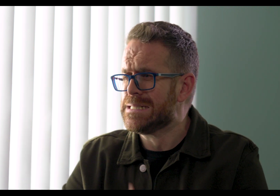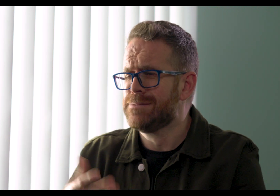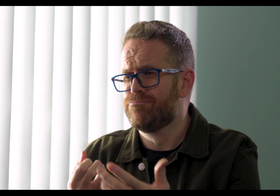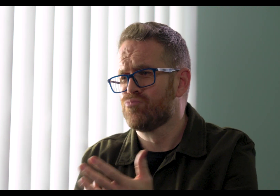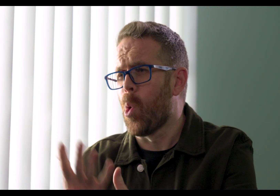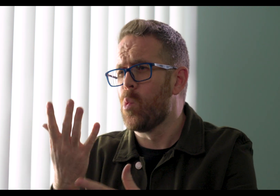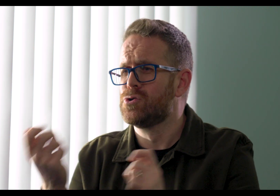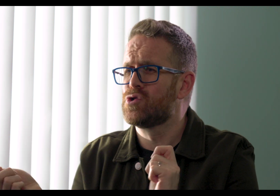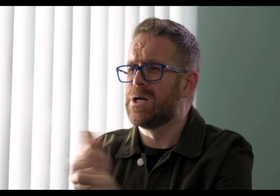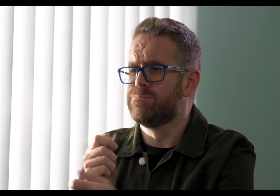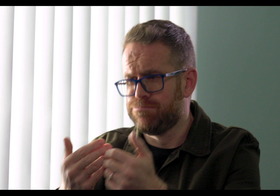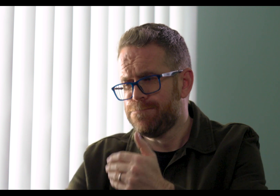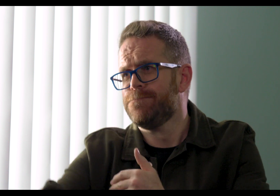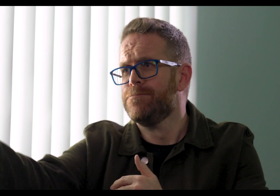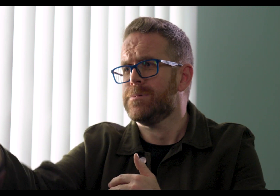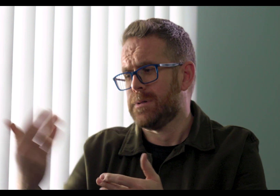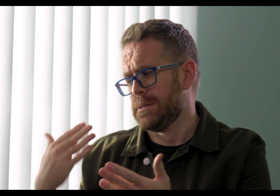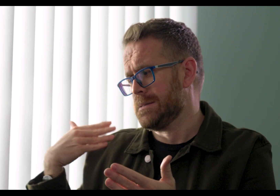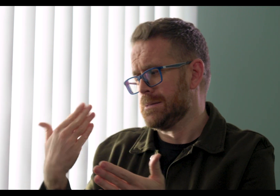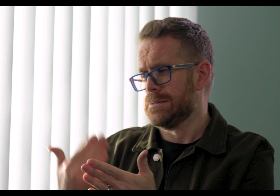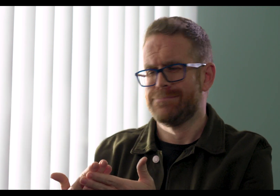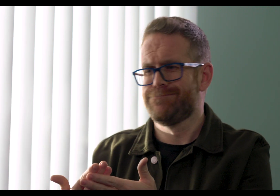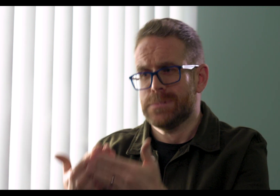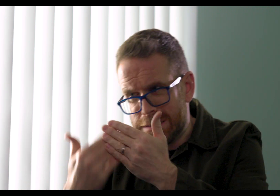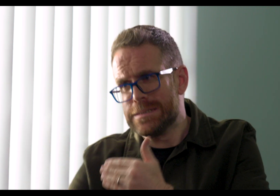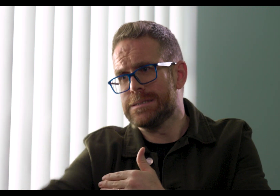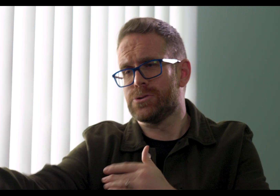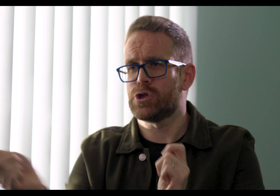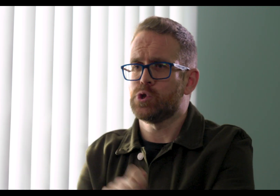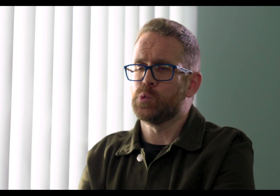and this needs to be developed as we move forward.